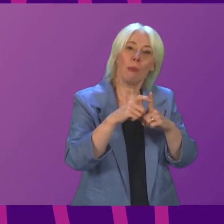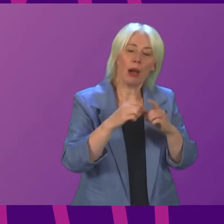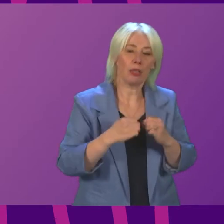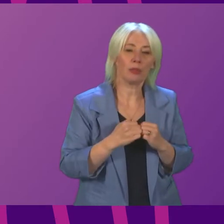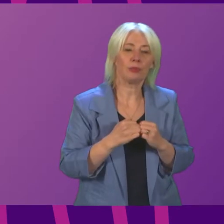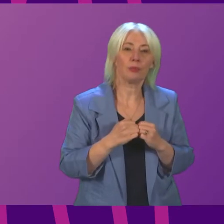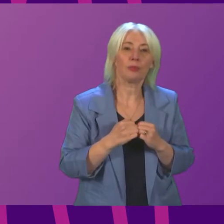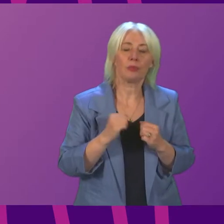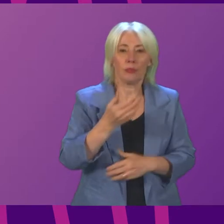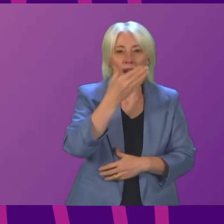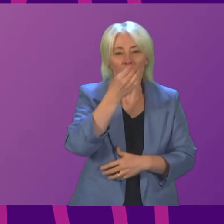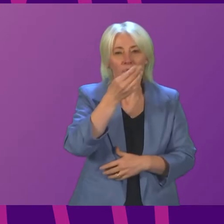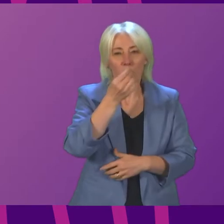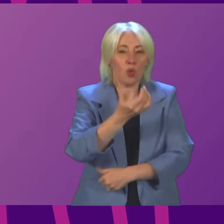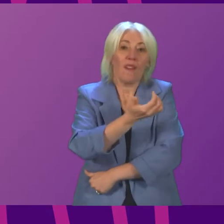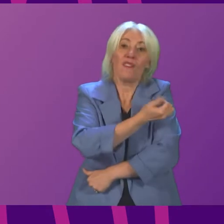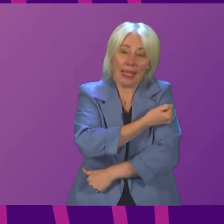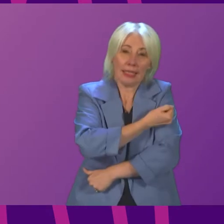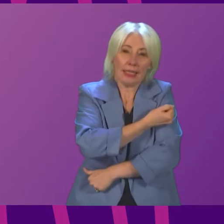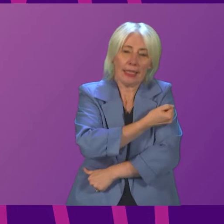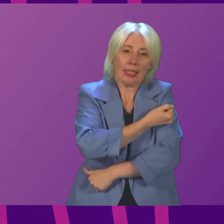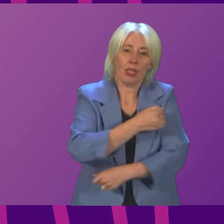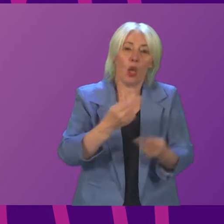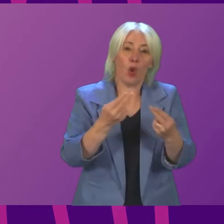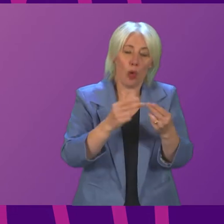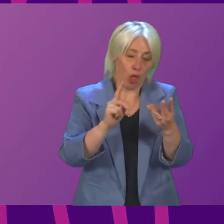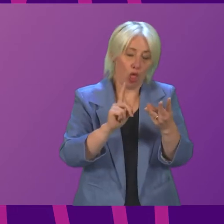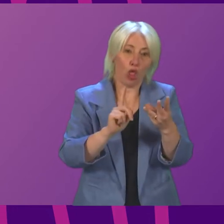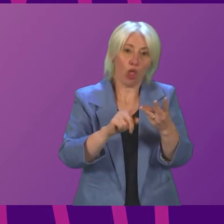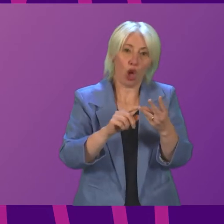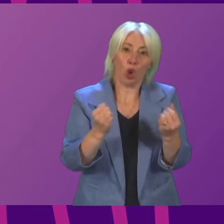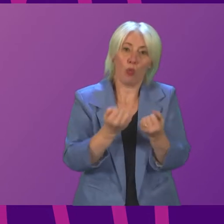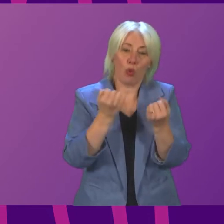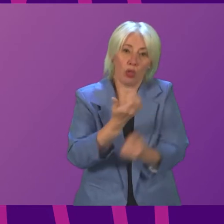As the flu vaccine is being delivered along with the third dose of the vaccine, what guidance